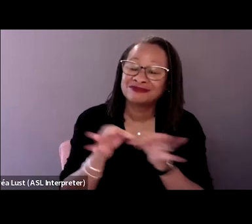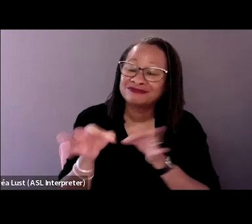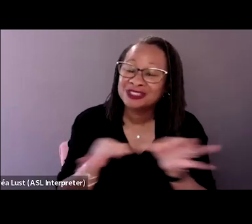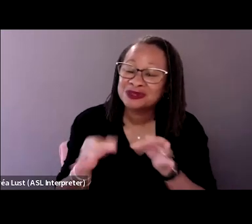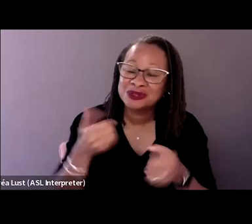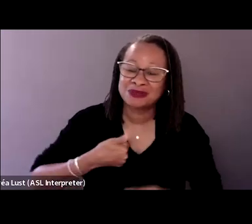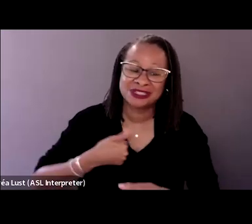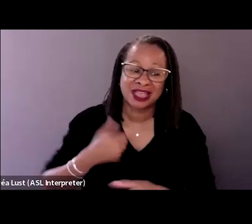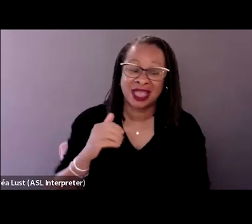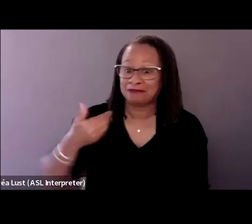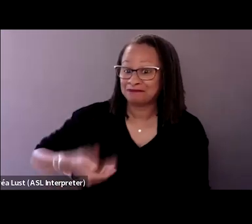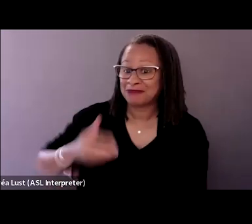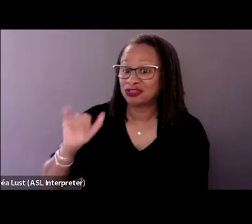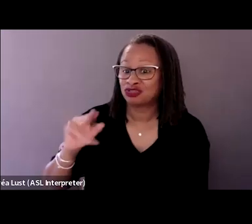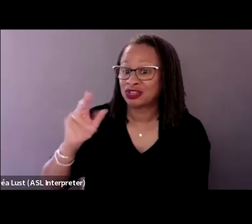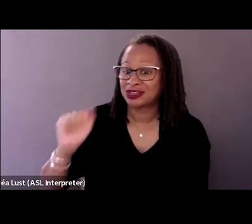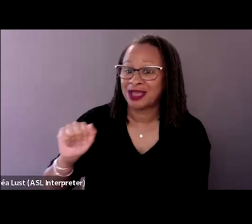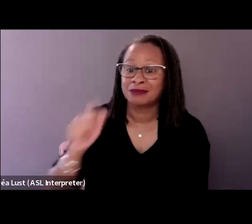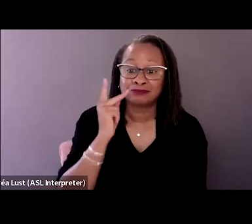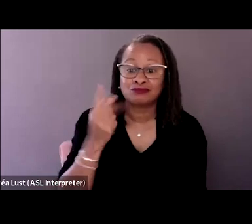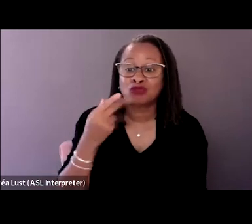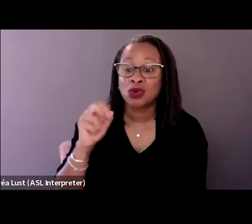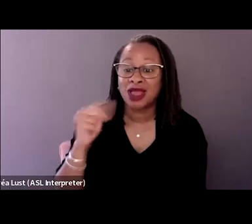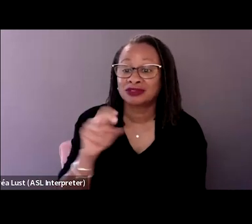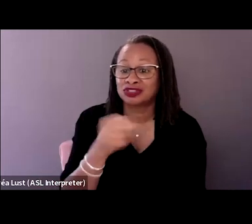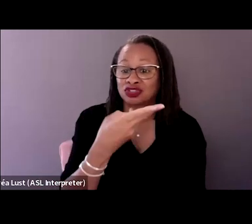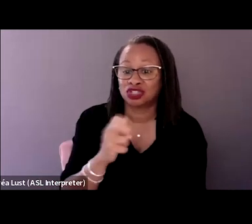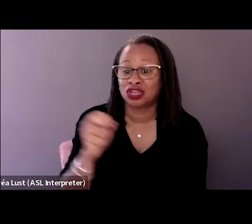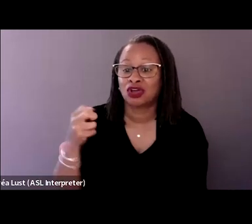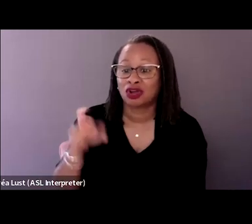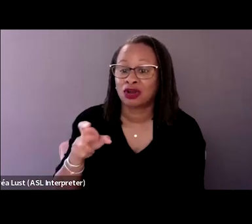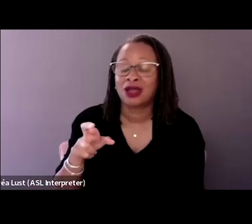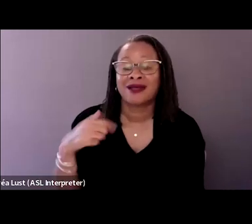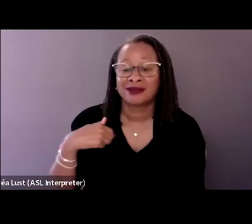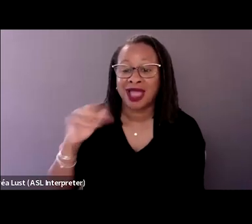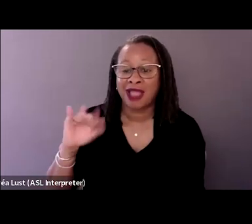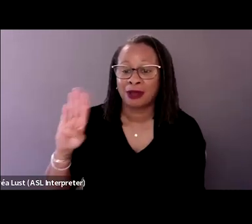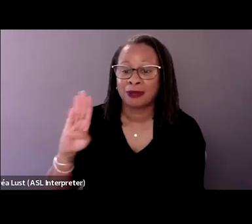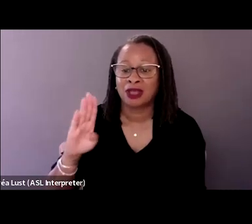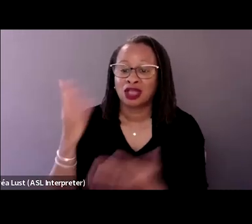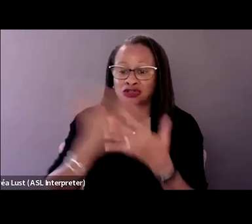So my name is Janay. My pronouns are she, her. I'm an Arab woman with dark brown hair. I'm wearing a white T-shirt,